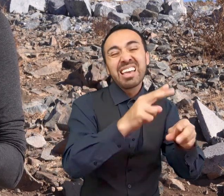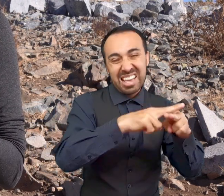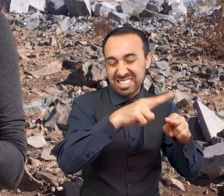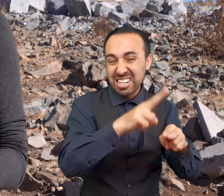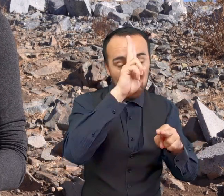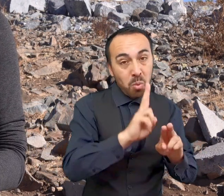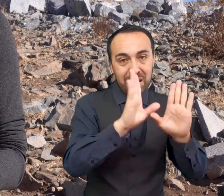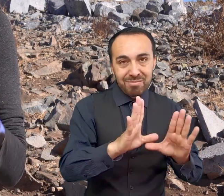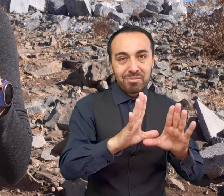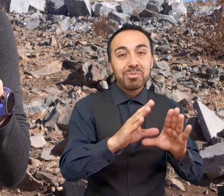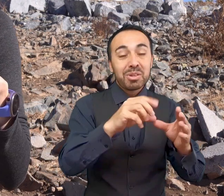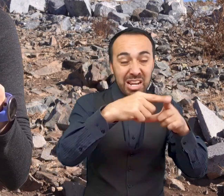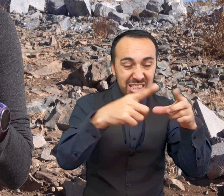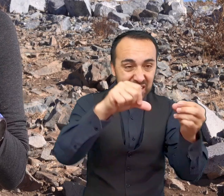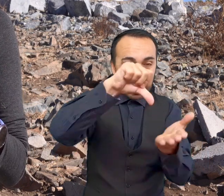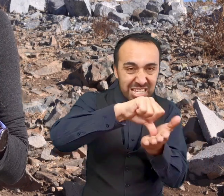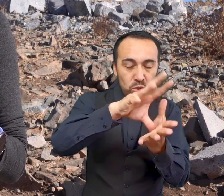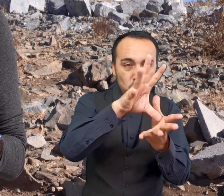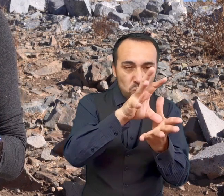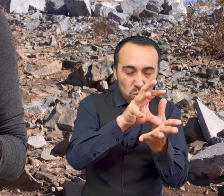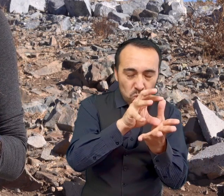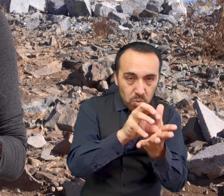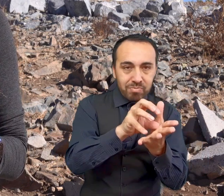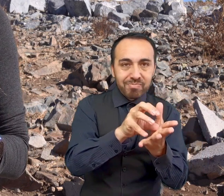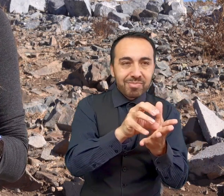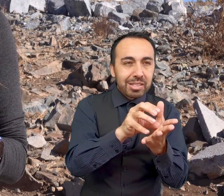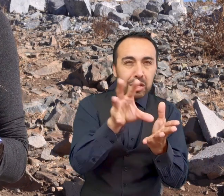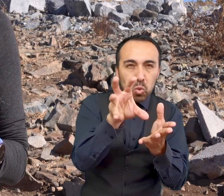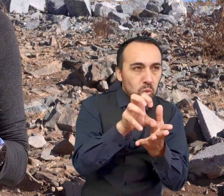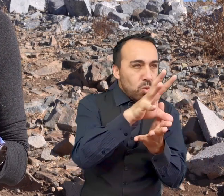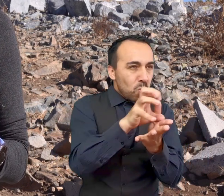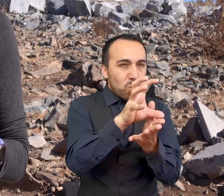and the search for new fuel sources affects their properties